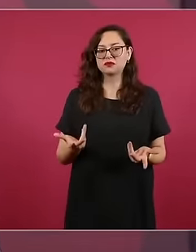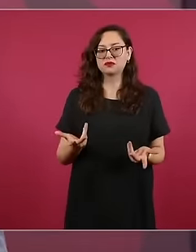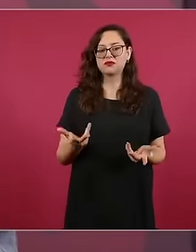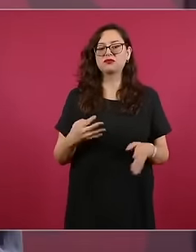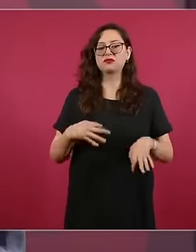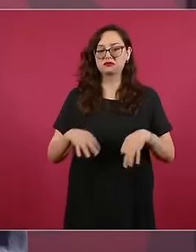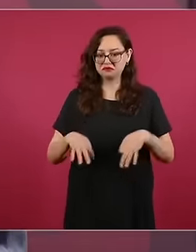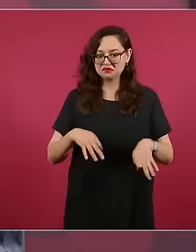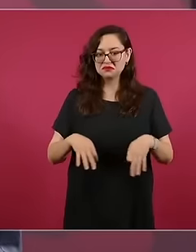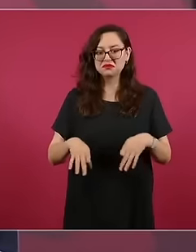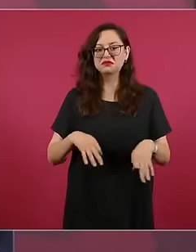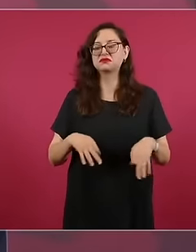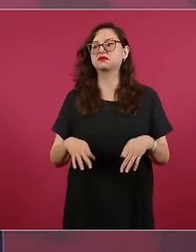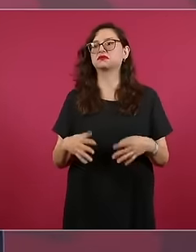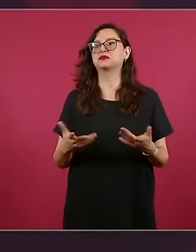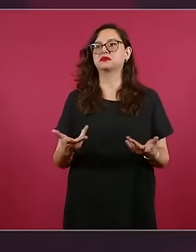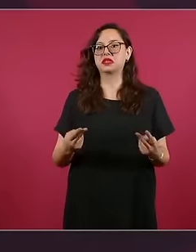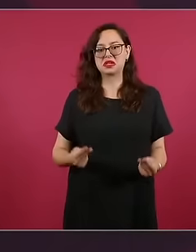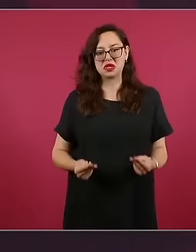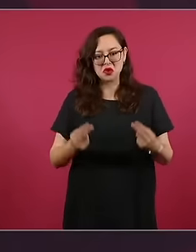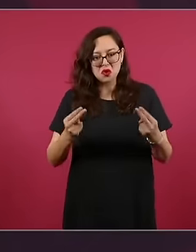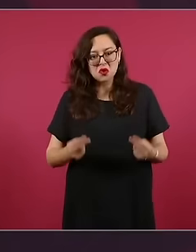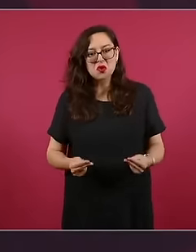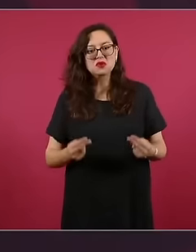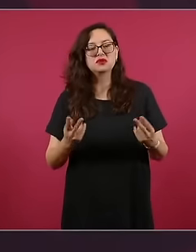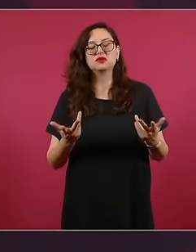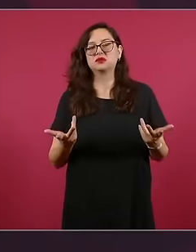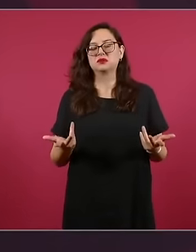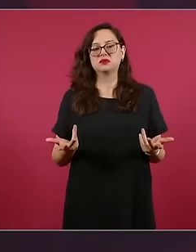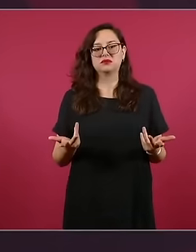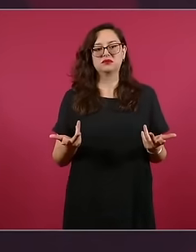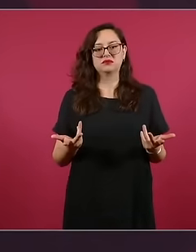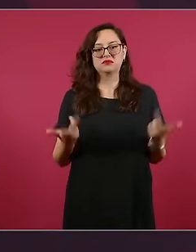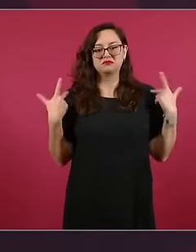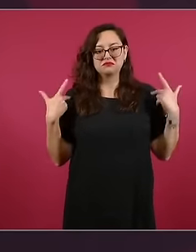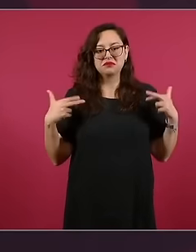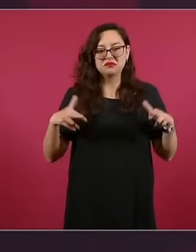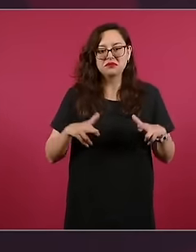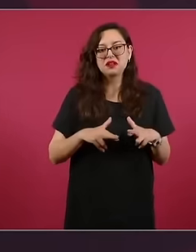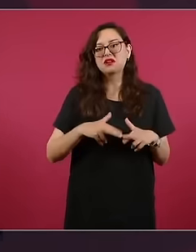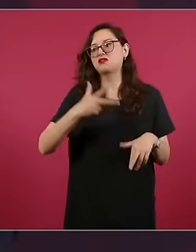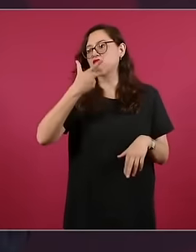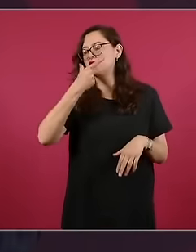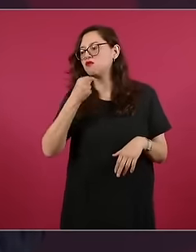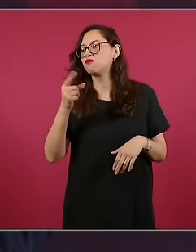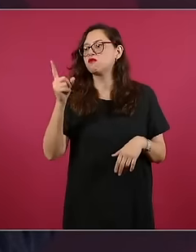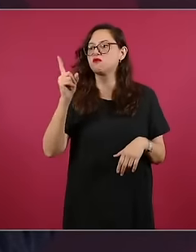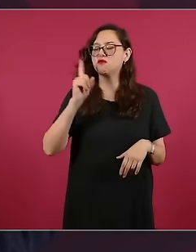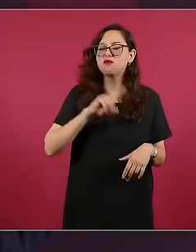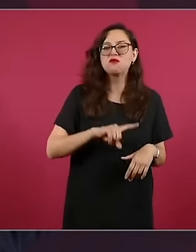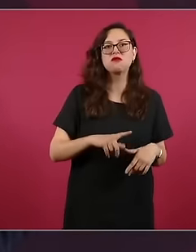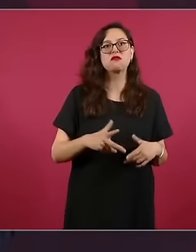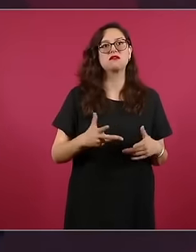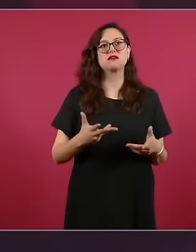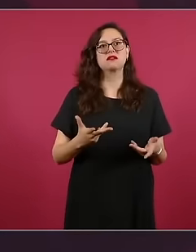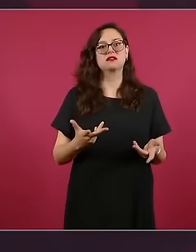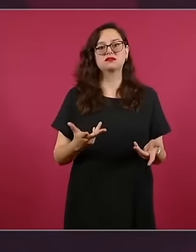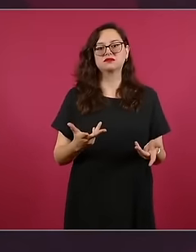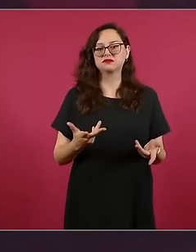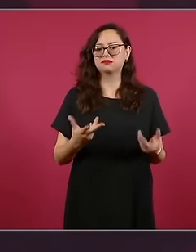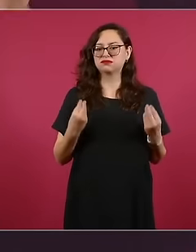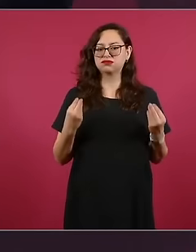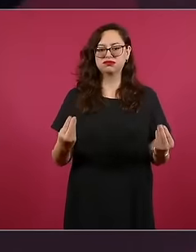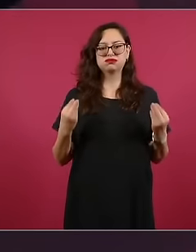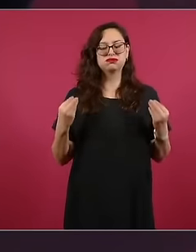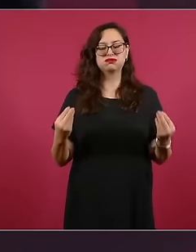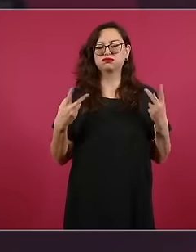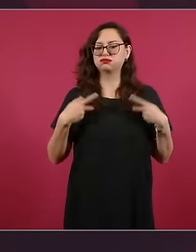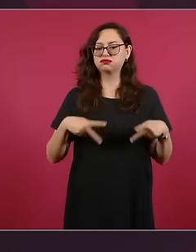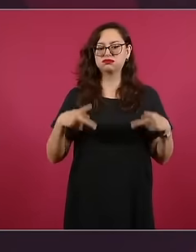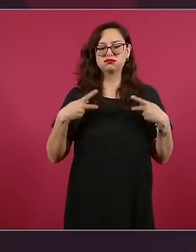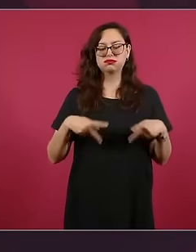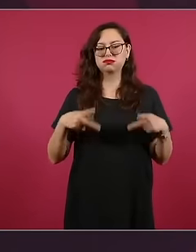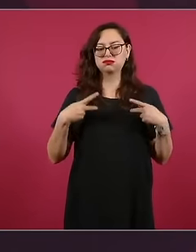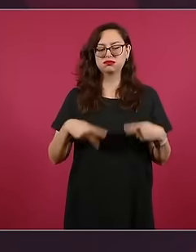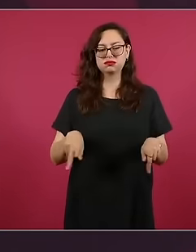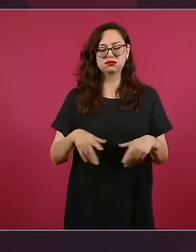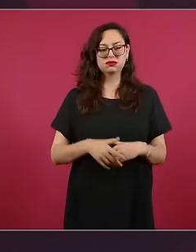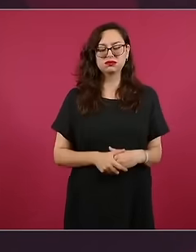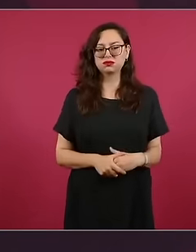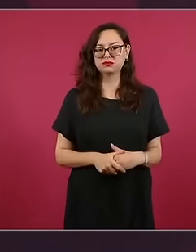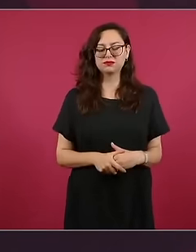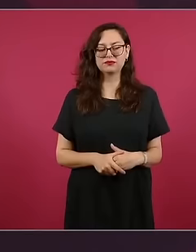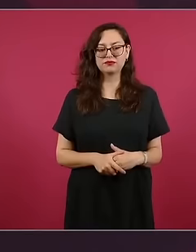merchants teachers teachers many people I just received